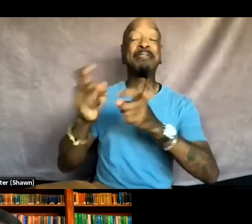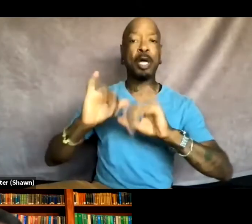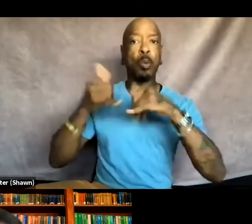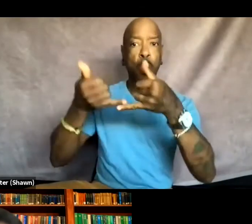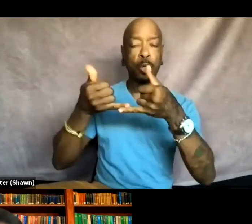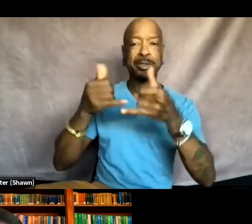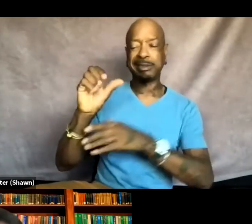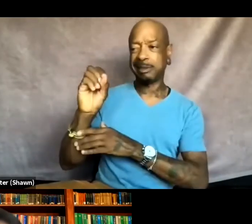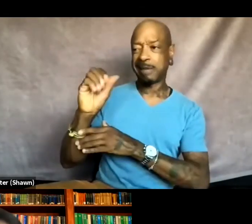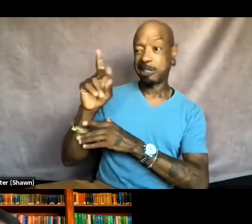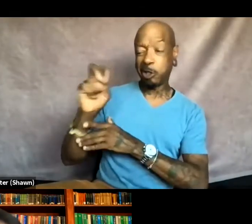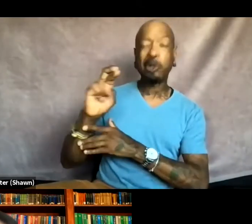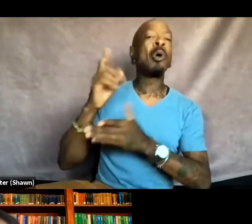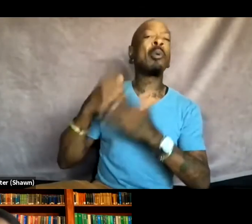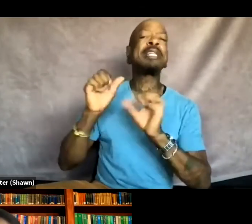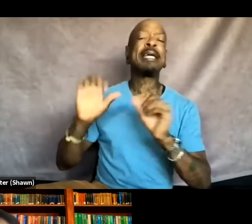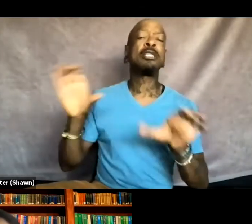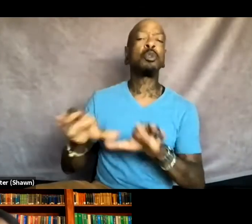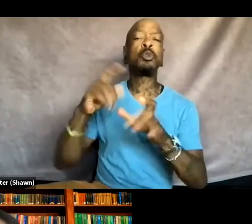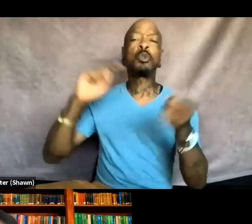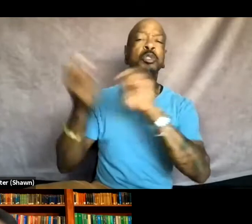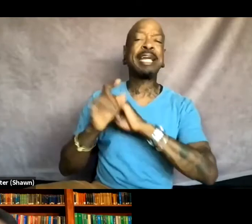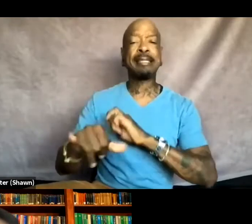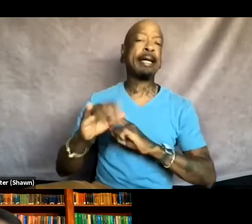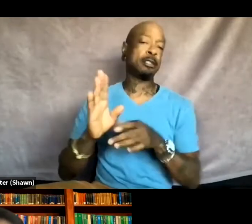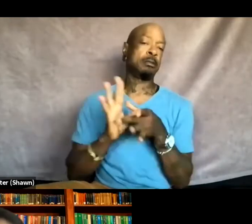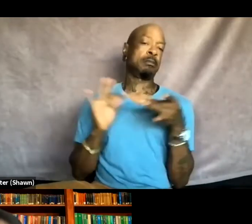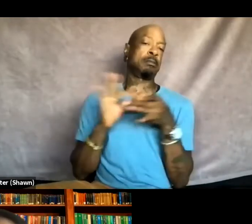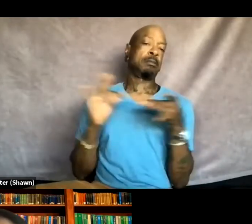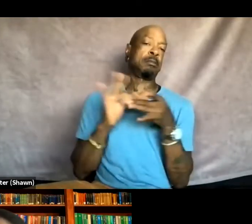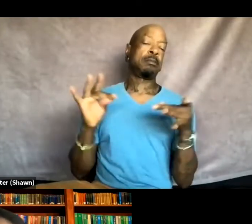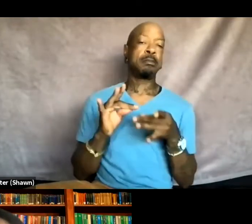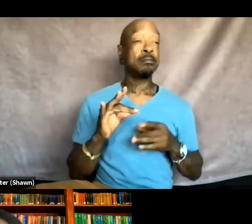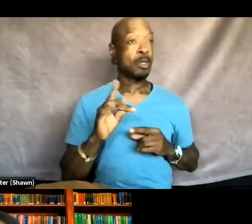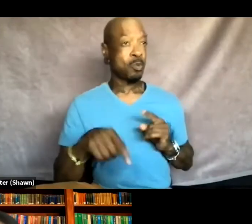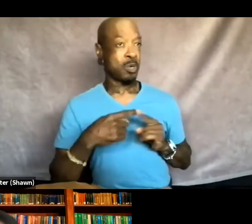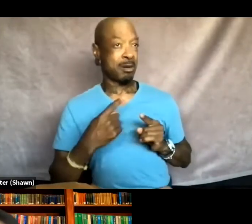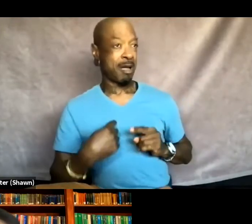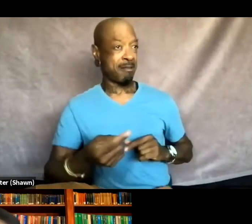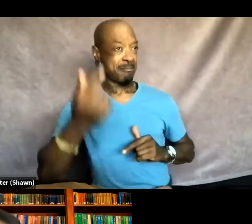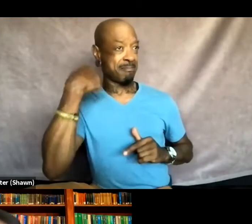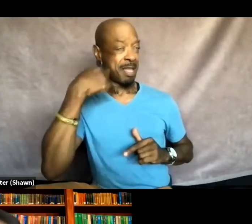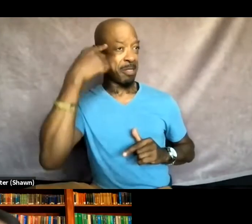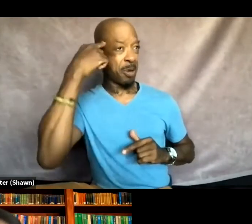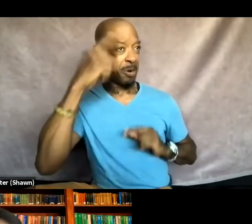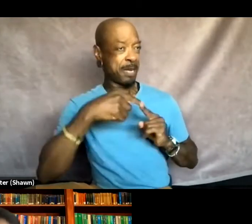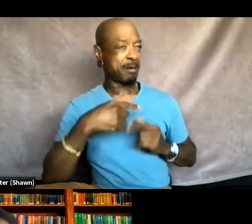to change that narrative. Keah Brown: I mean when I first thought about it, I was like oh what just because they don't